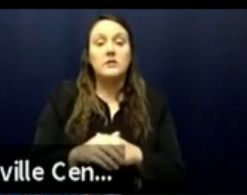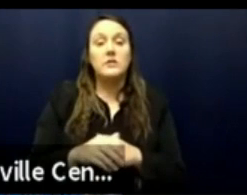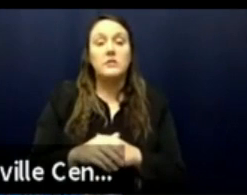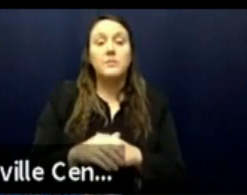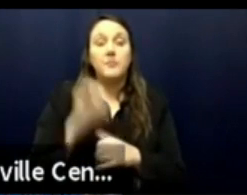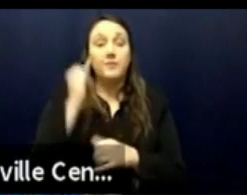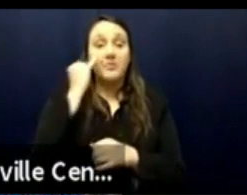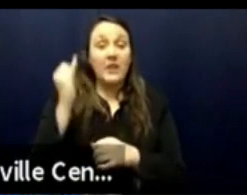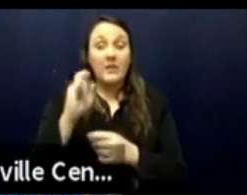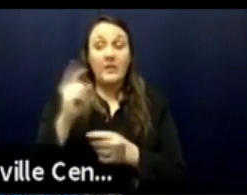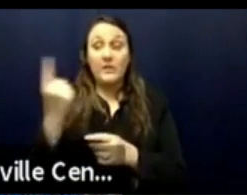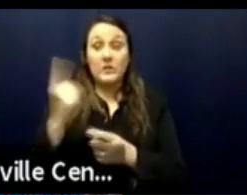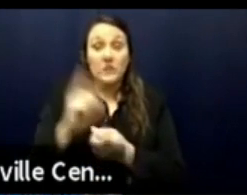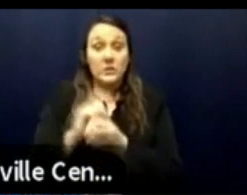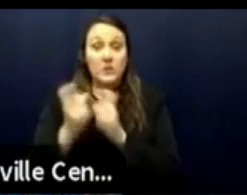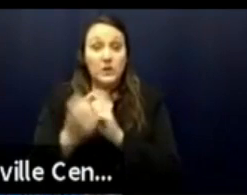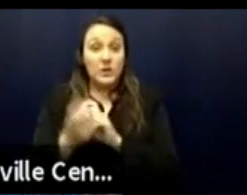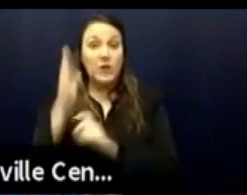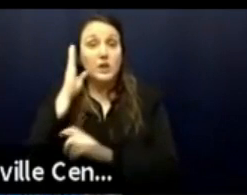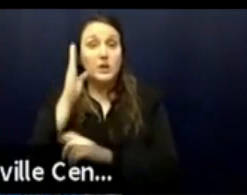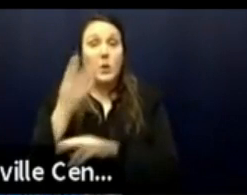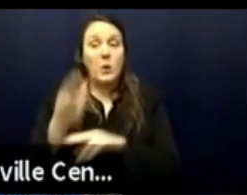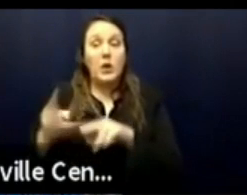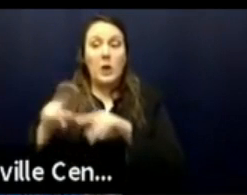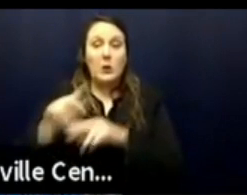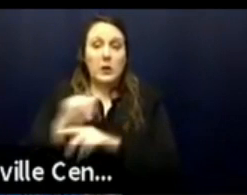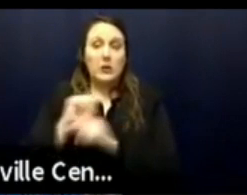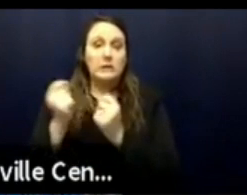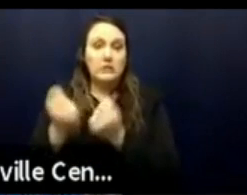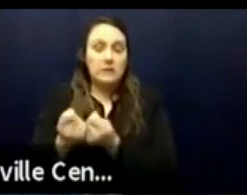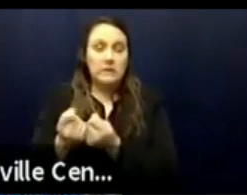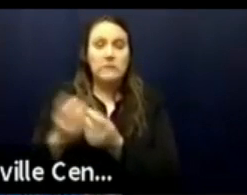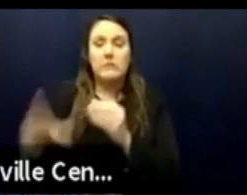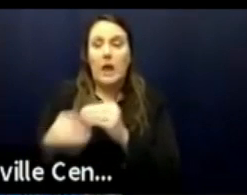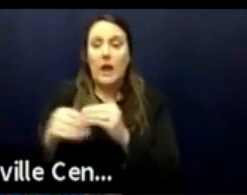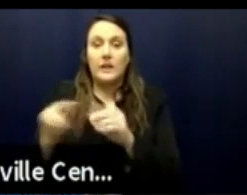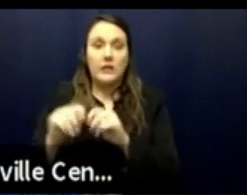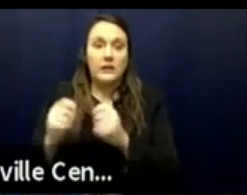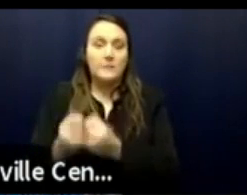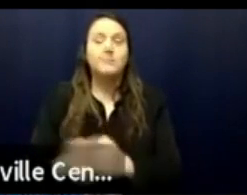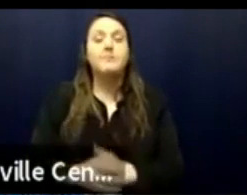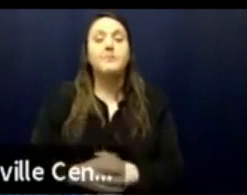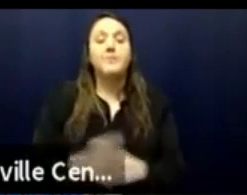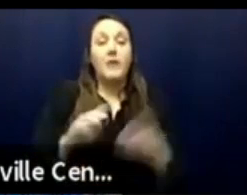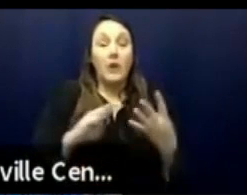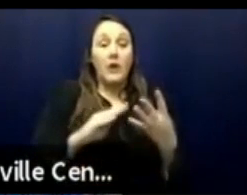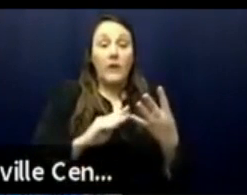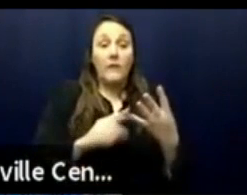OF OUR CASES AND CONTACTS. REMAINS CONSISTENT EYE TO HUNDRED 33 INDIVIDUALS AND TO HANDLE THE CURRENT LOCATIONS.